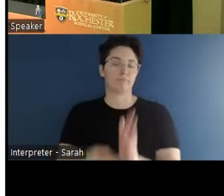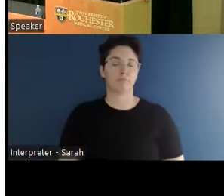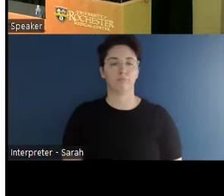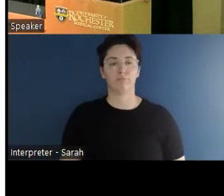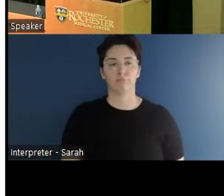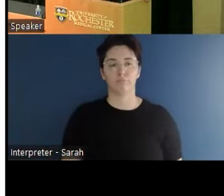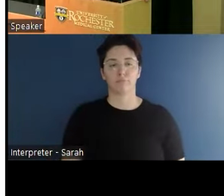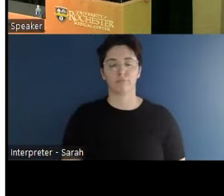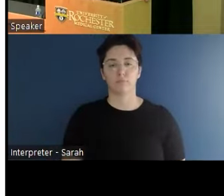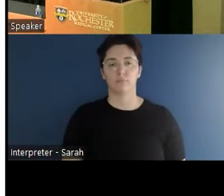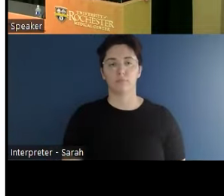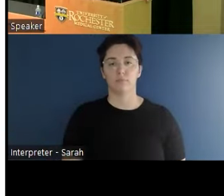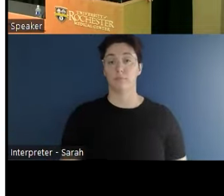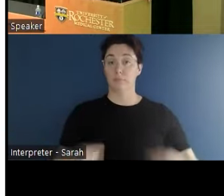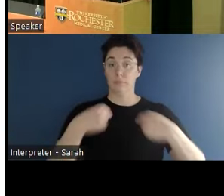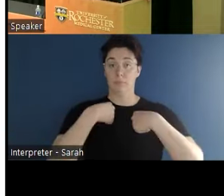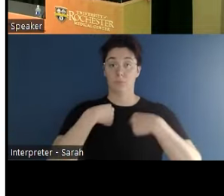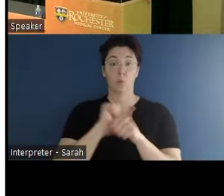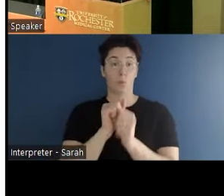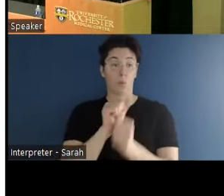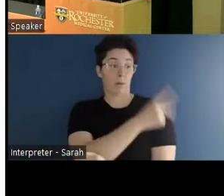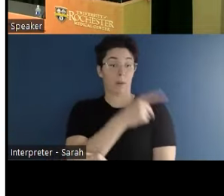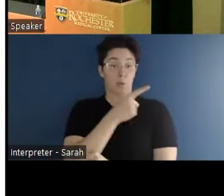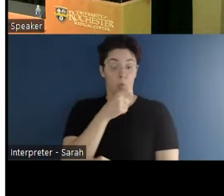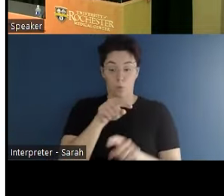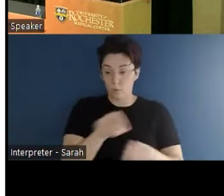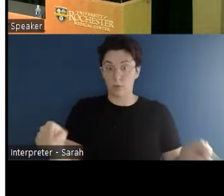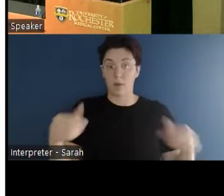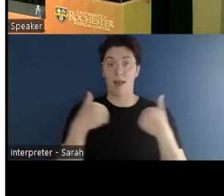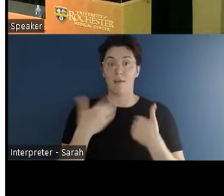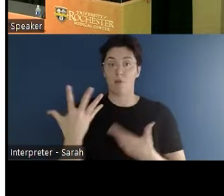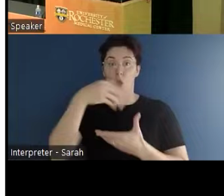but as someone who works with patients with autism and was trained in a lab that examined